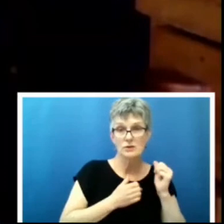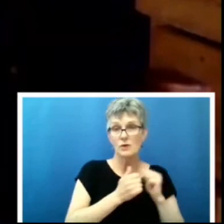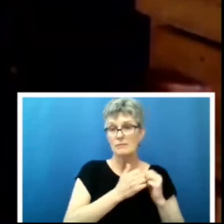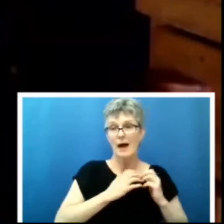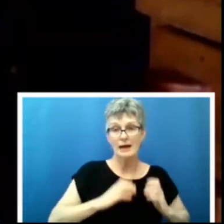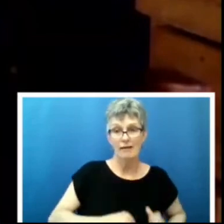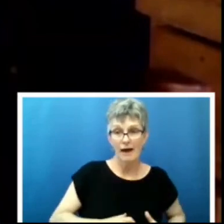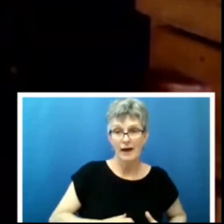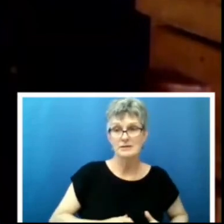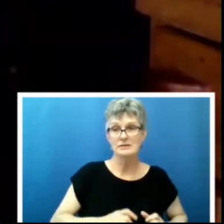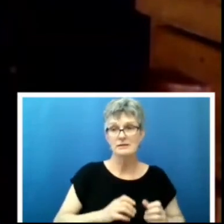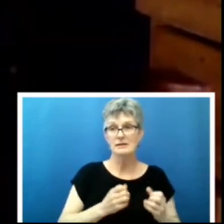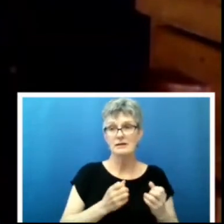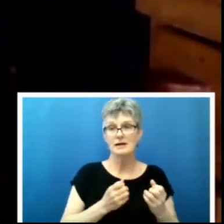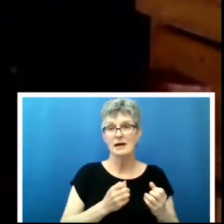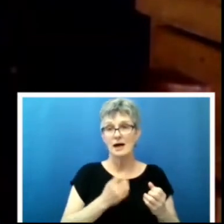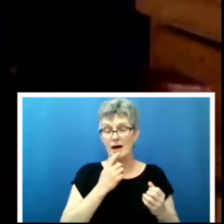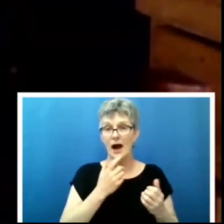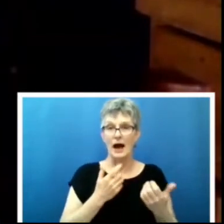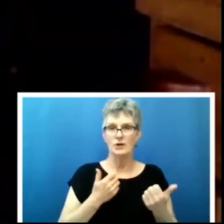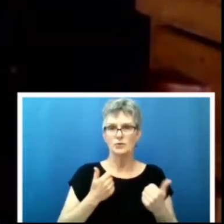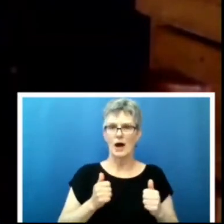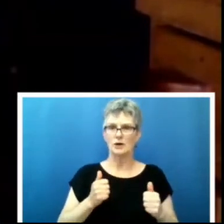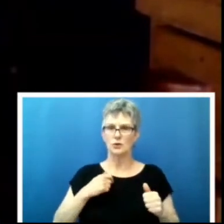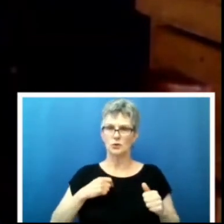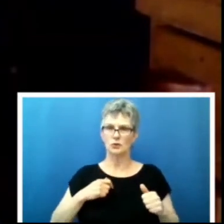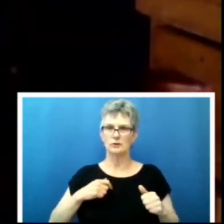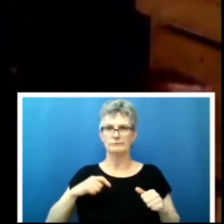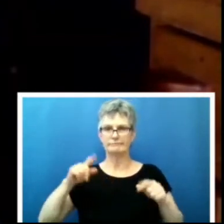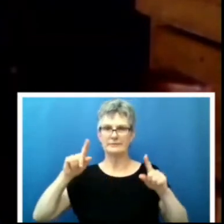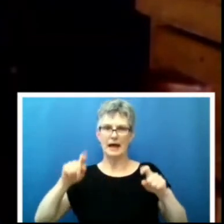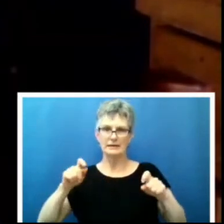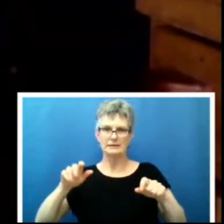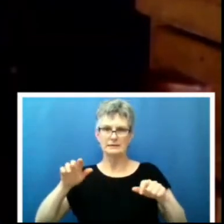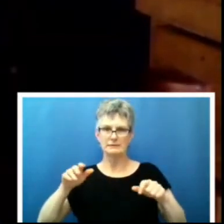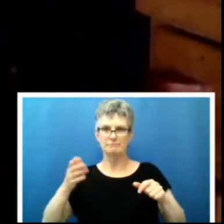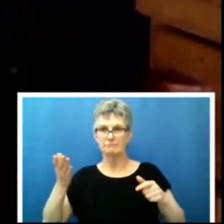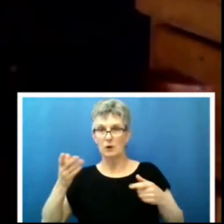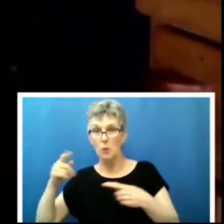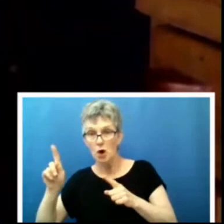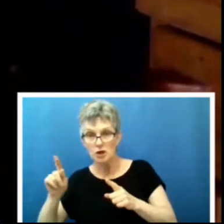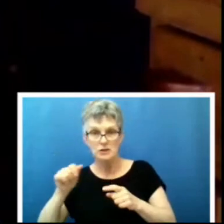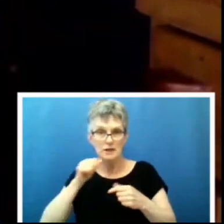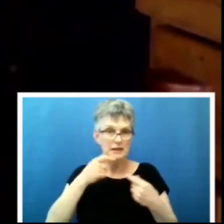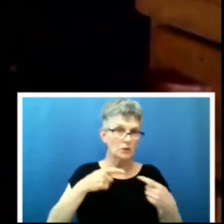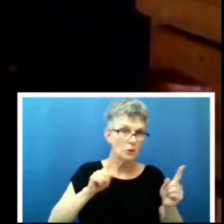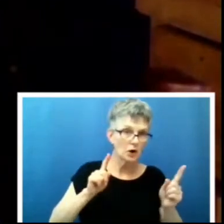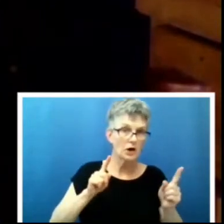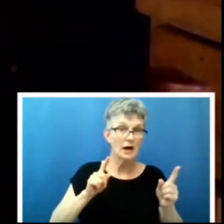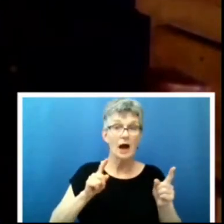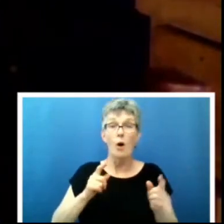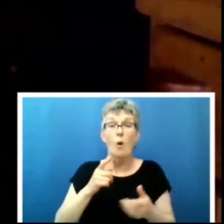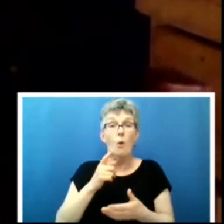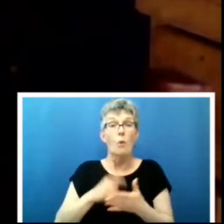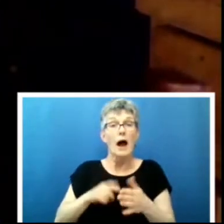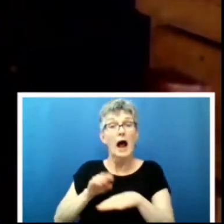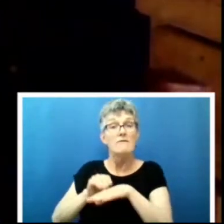to know what works or what doesn't. So, in general, feel free to throw out anything I've said. If it doesn't float your boat